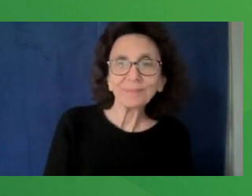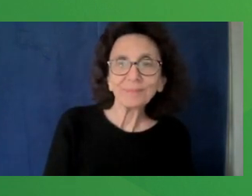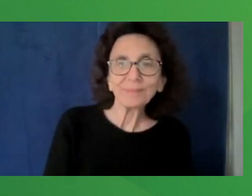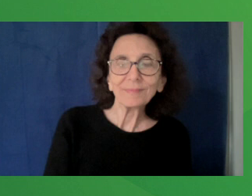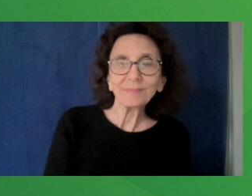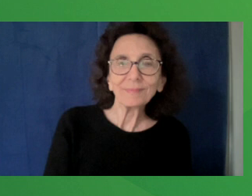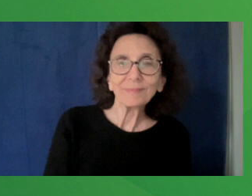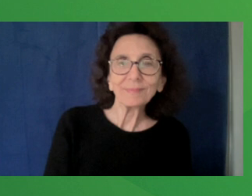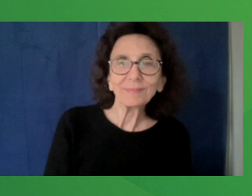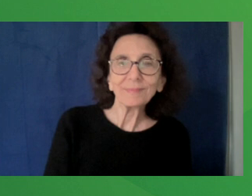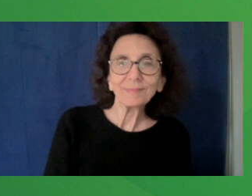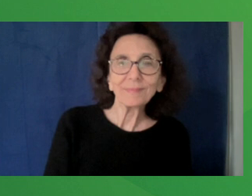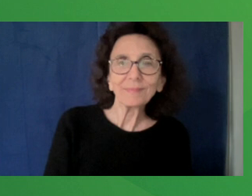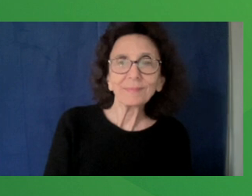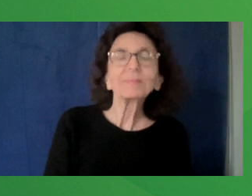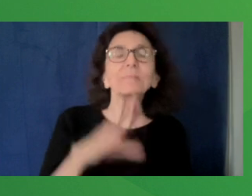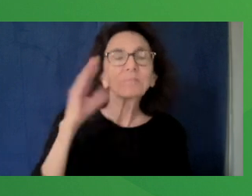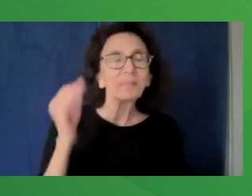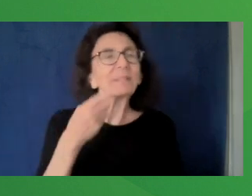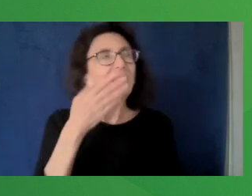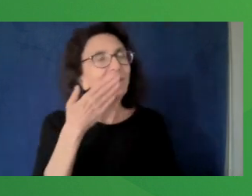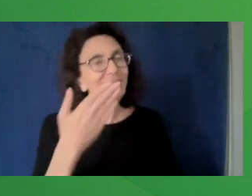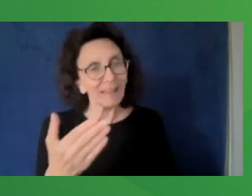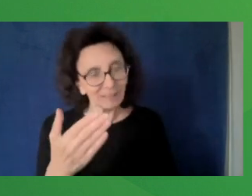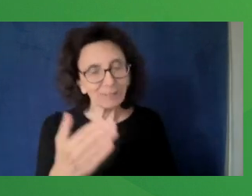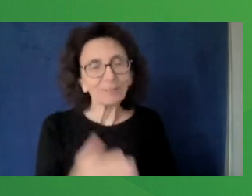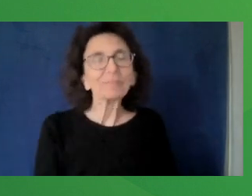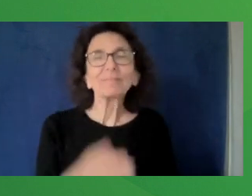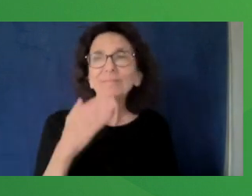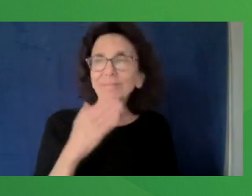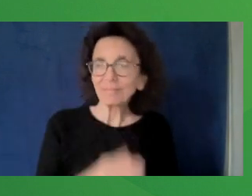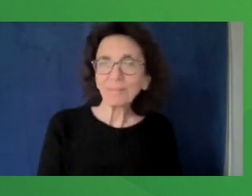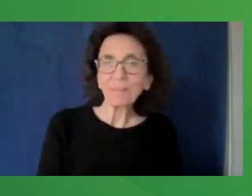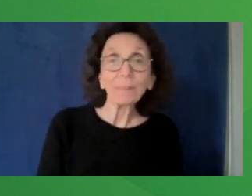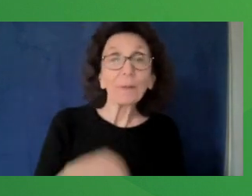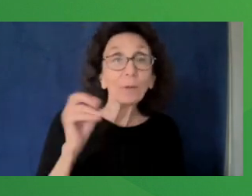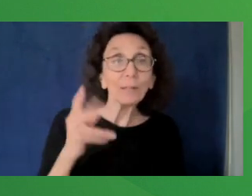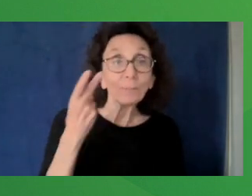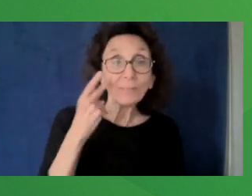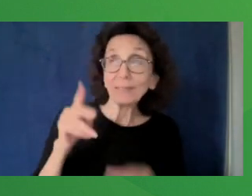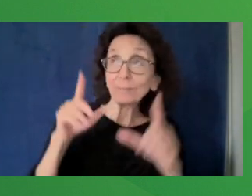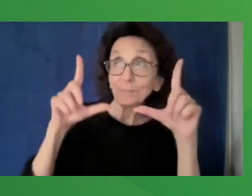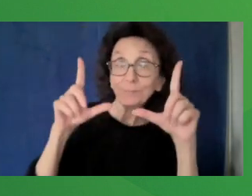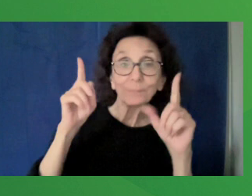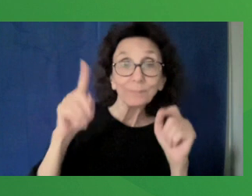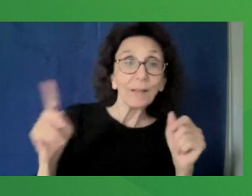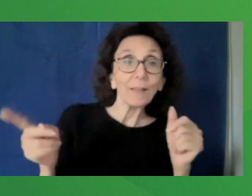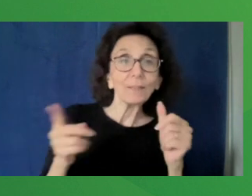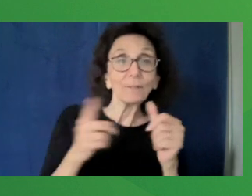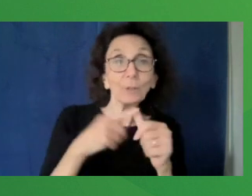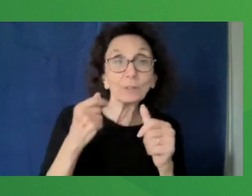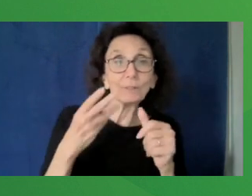Thanks, everyone. Thank you, Janae. OK, as you see in our first few slides, our kids were able